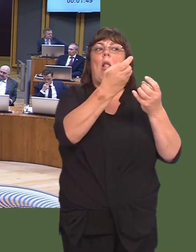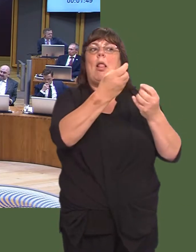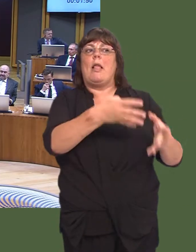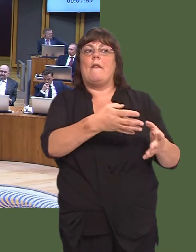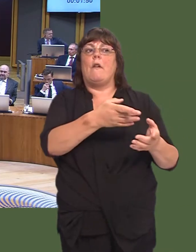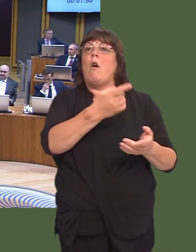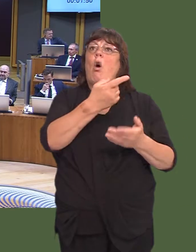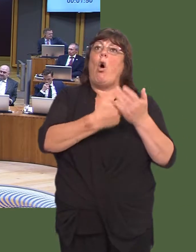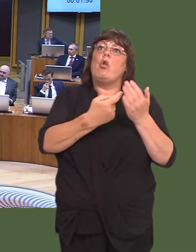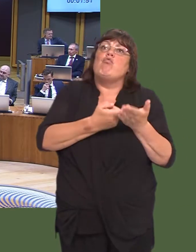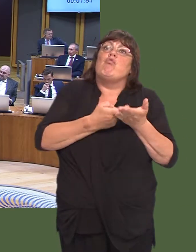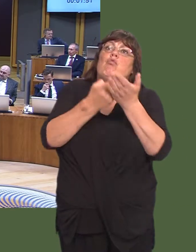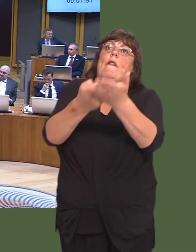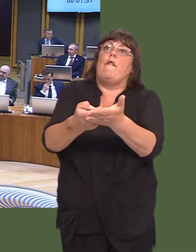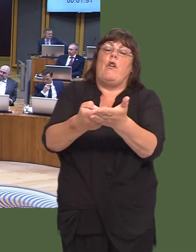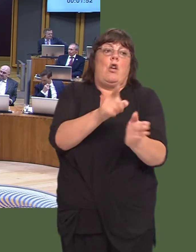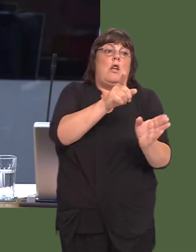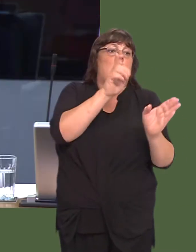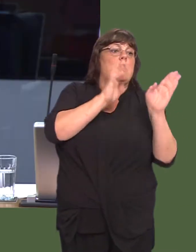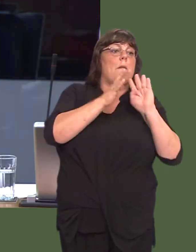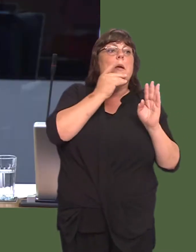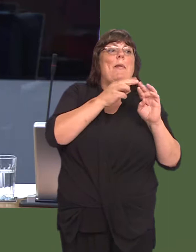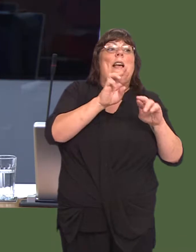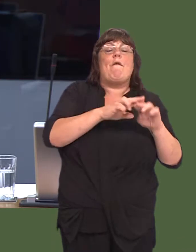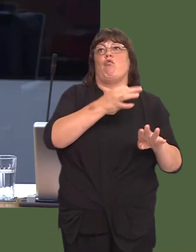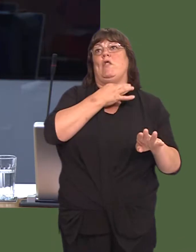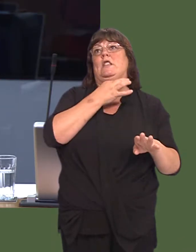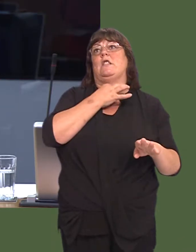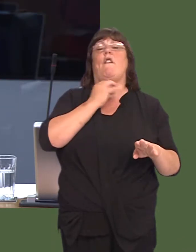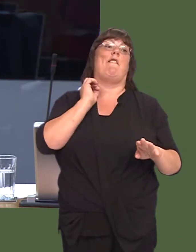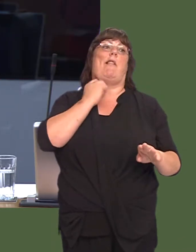able to refer young people who are at risk of suicide.